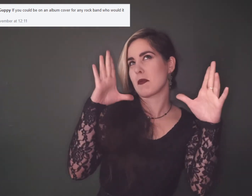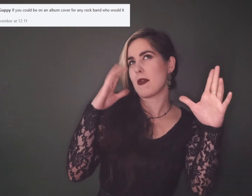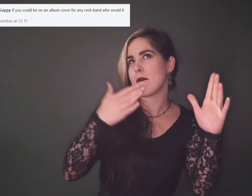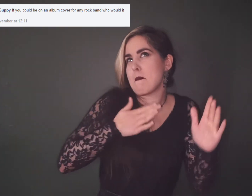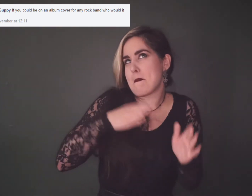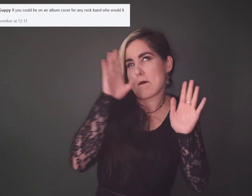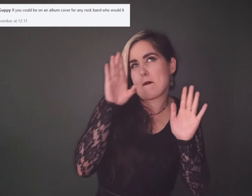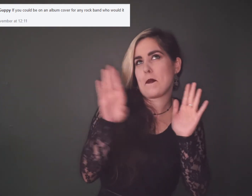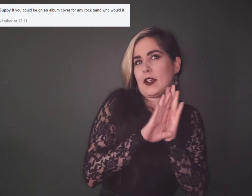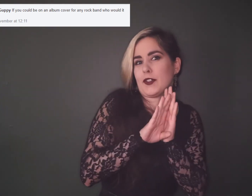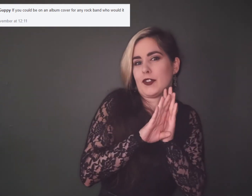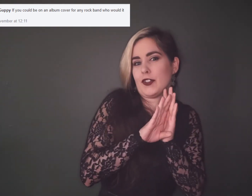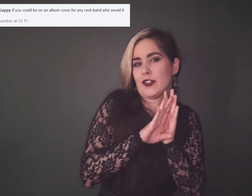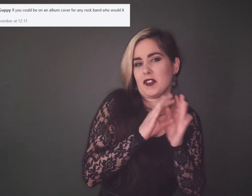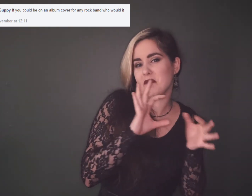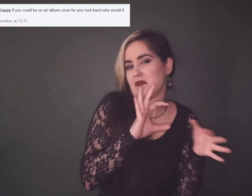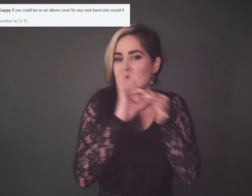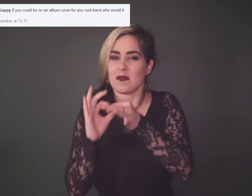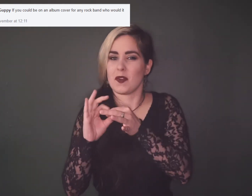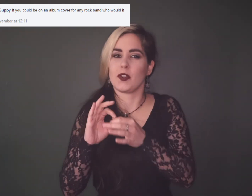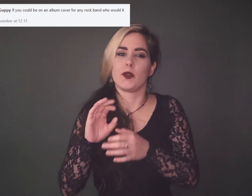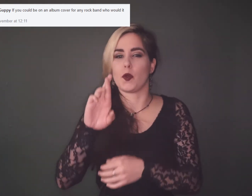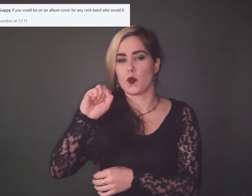If you could be on an album cover for any rock band who would it be